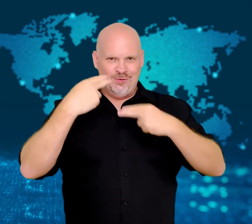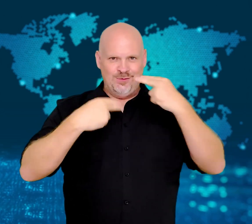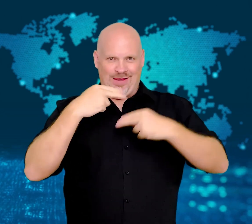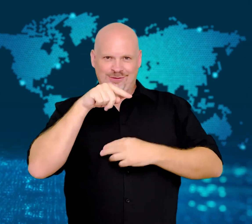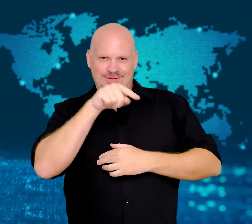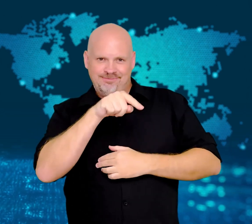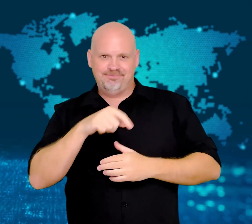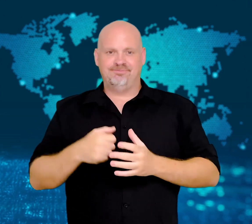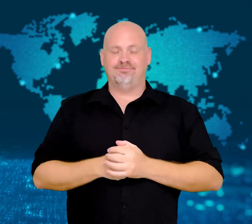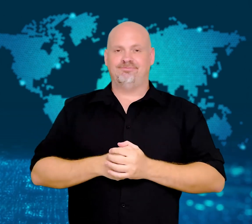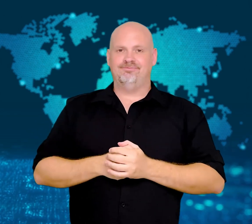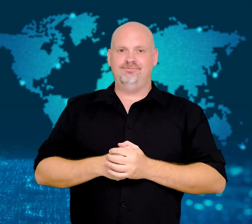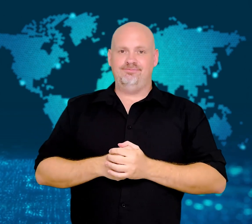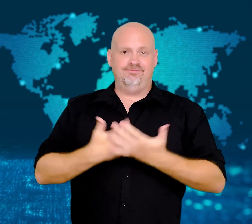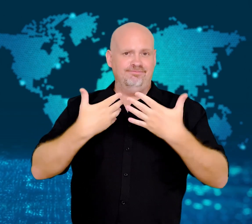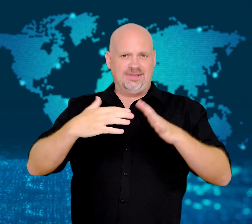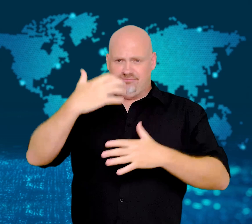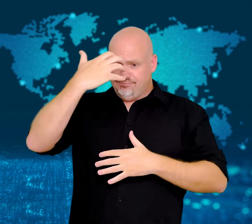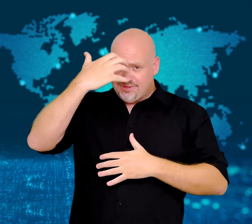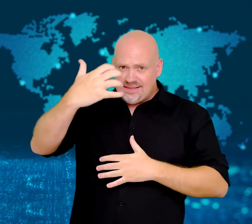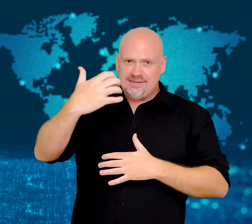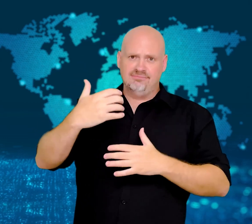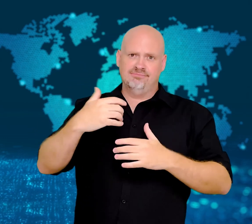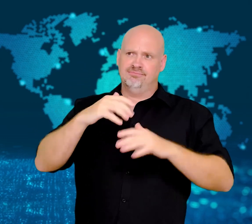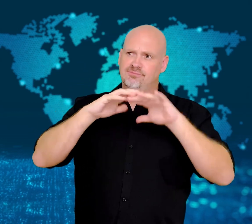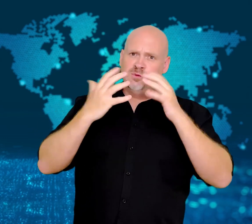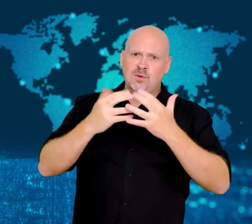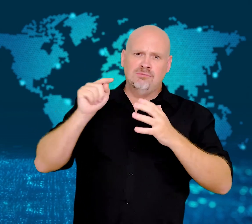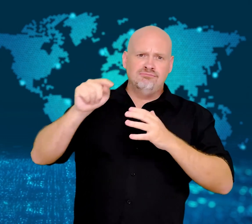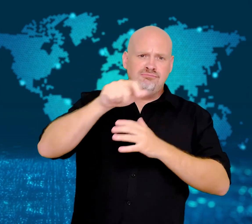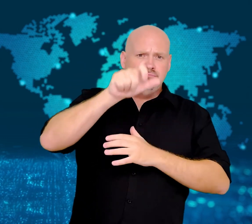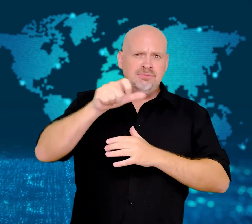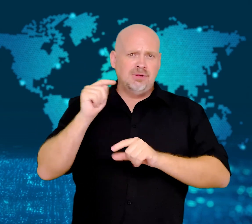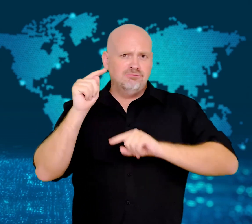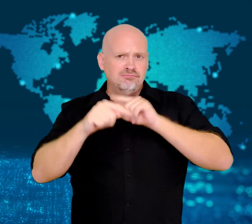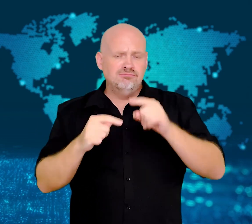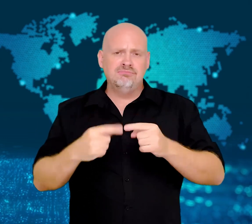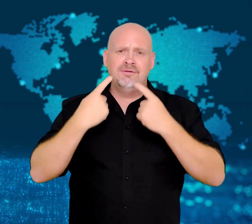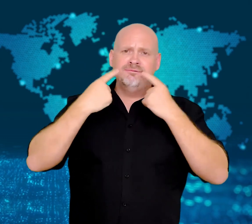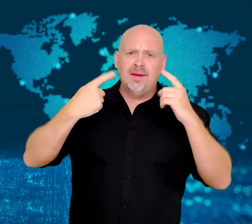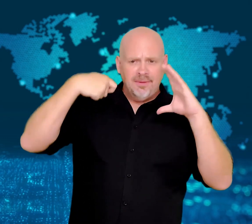It welcomed royalty, celebrities, politicians,